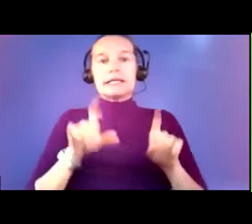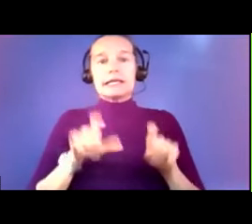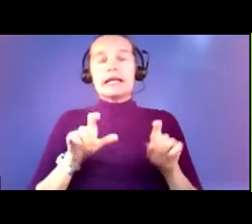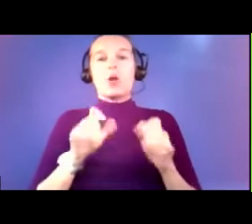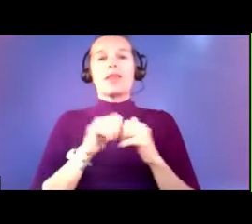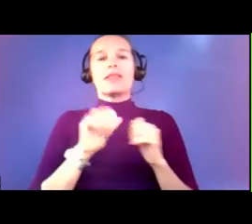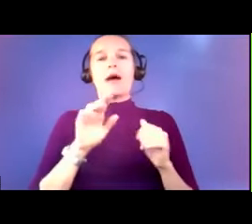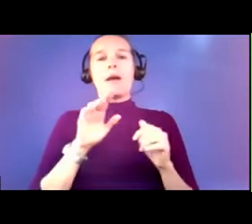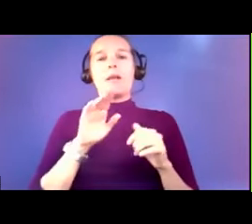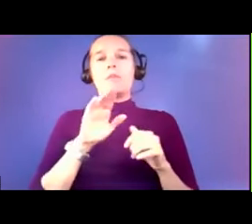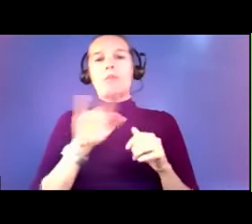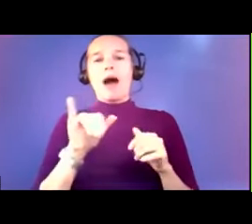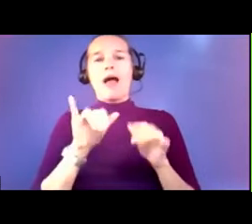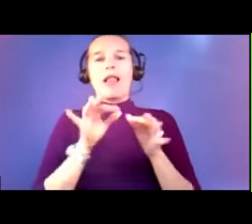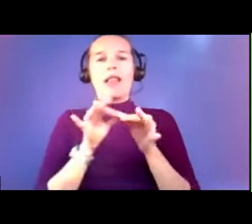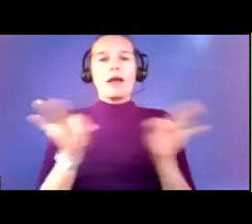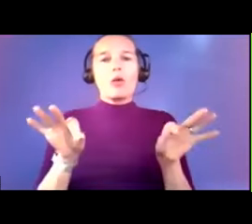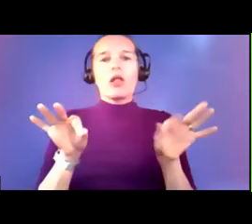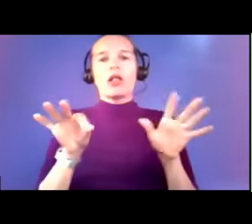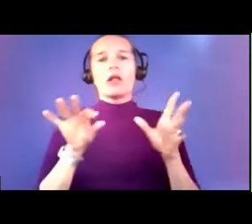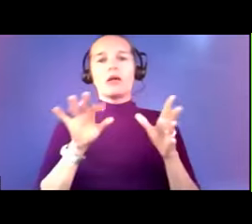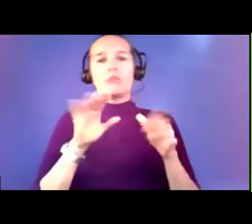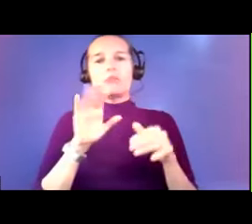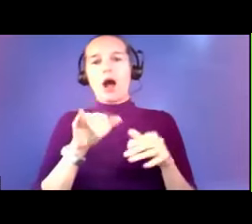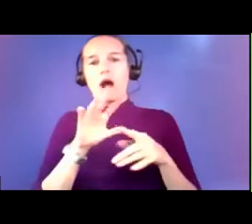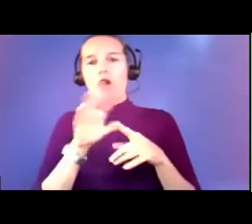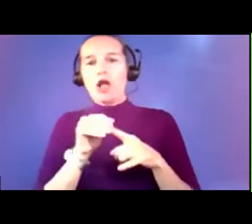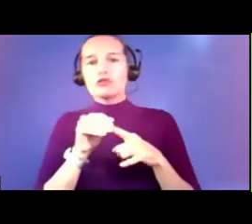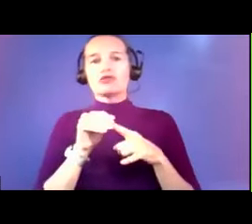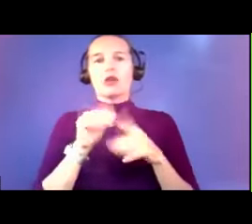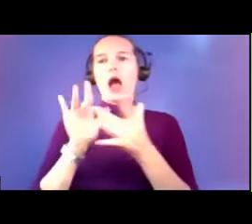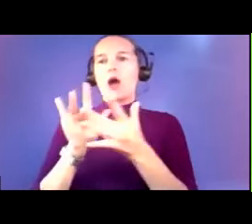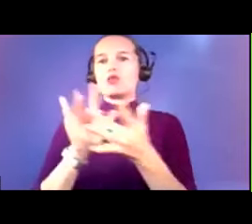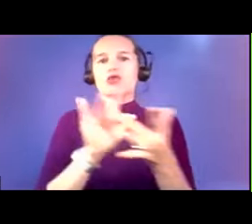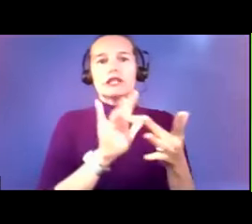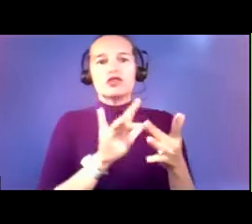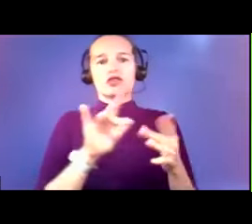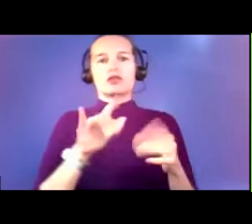the most vulnerable sectors of our county's population. This outreach includes our partnership